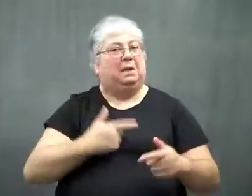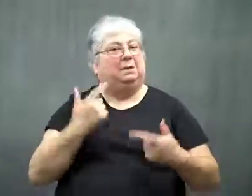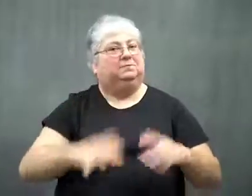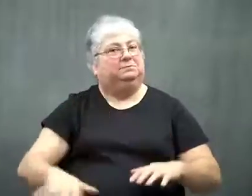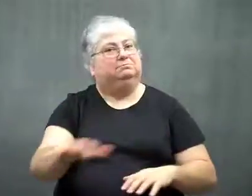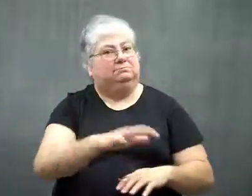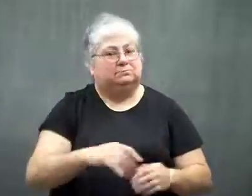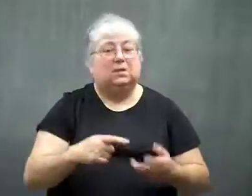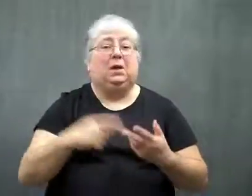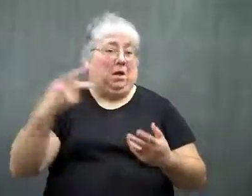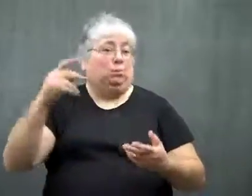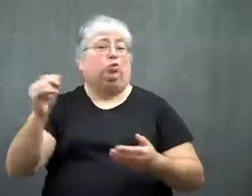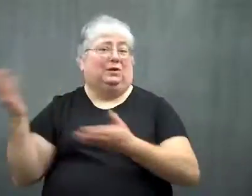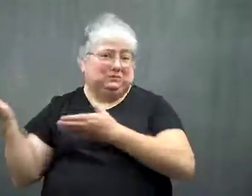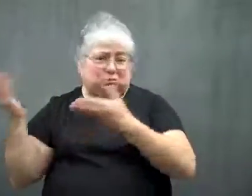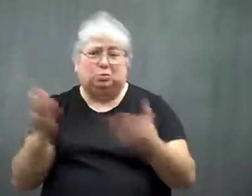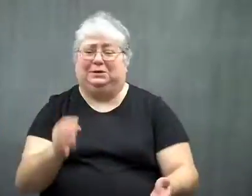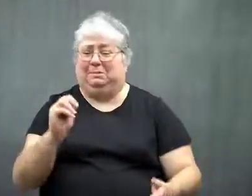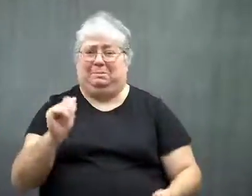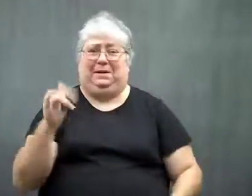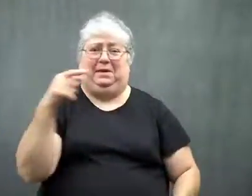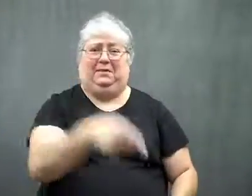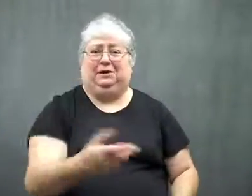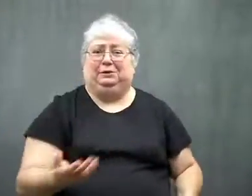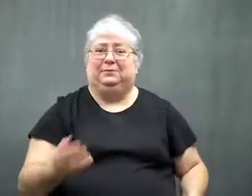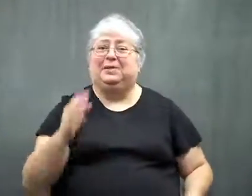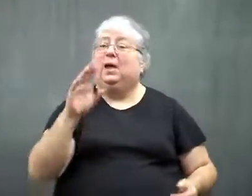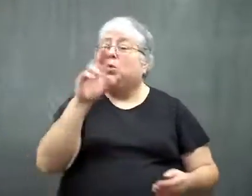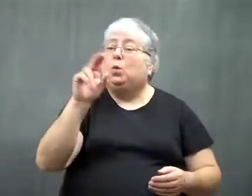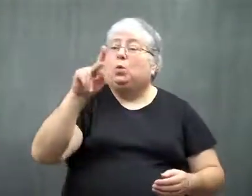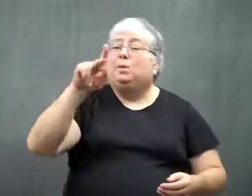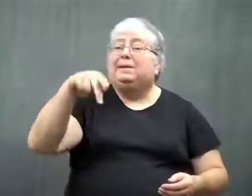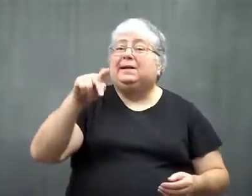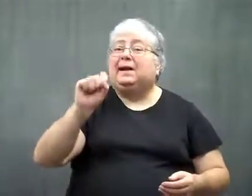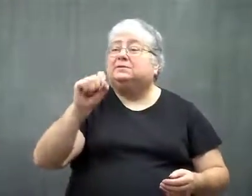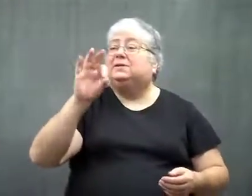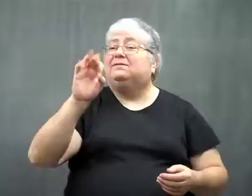People live there. The Postal Service delivers mail there.